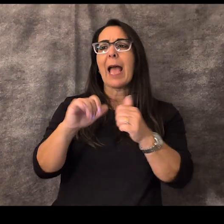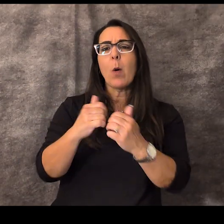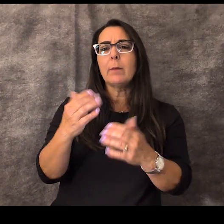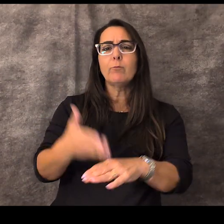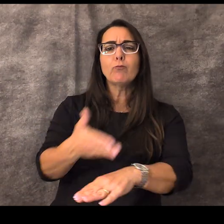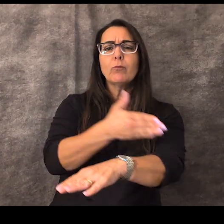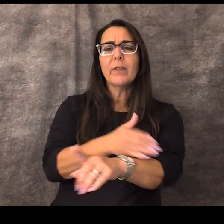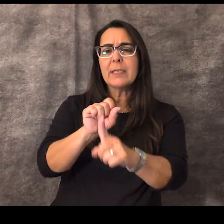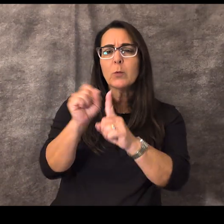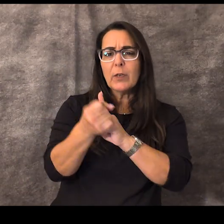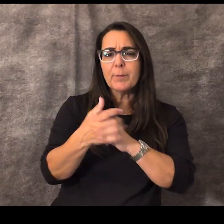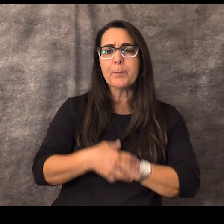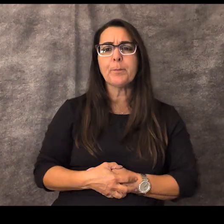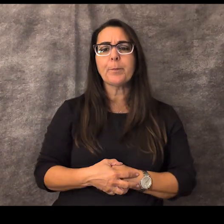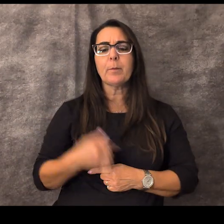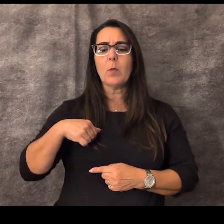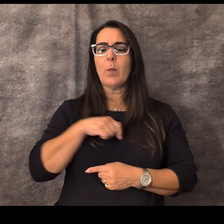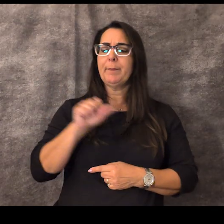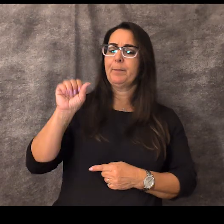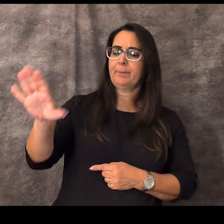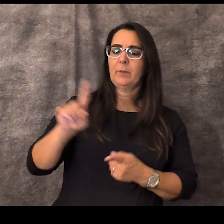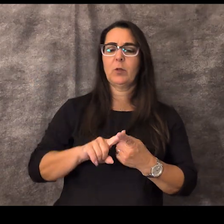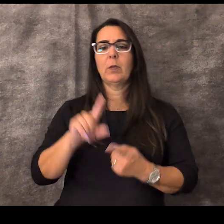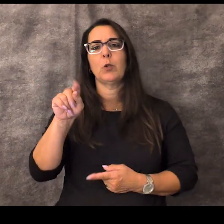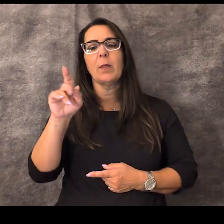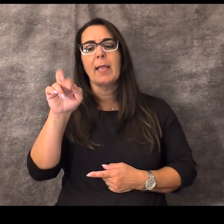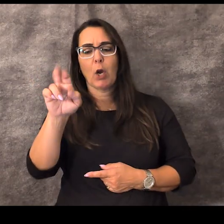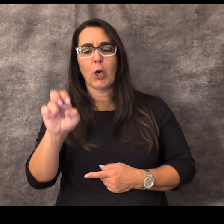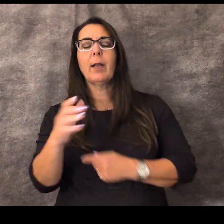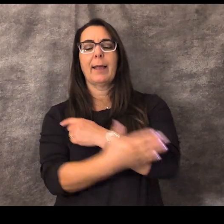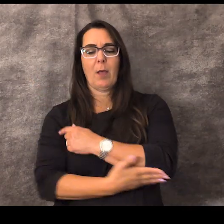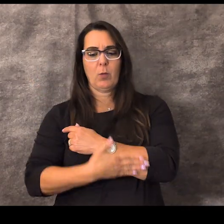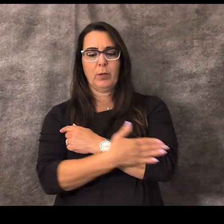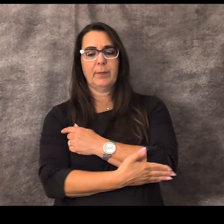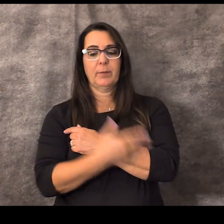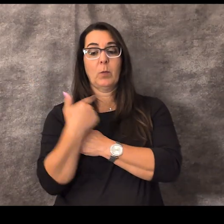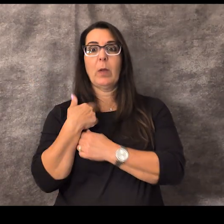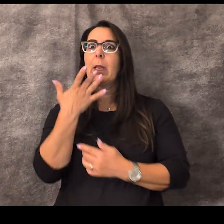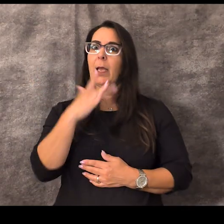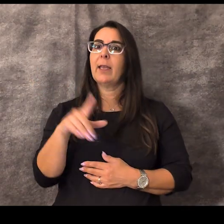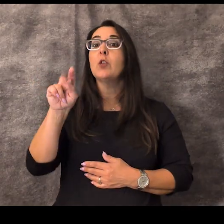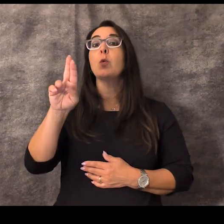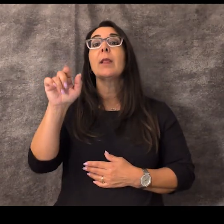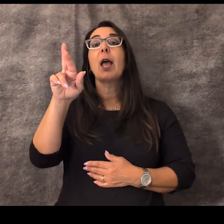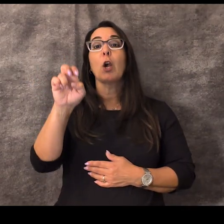and sent it over to, Tulare County. We've been really fortunate that Tulare County, when they receive this letter